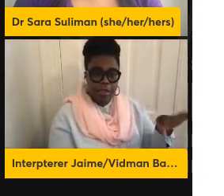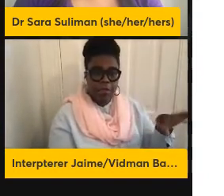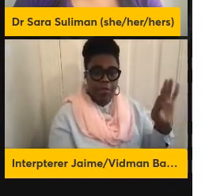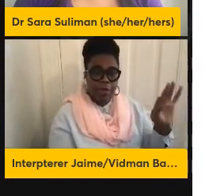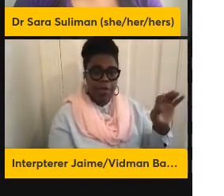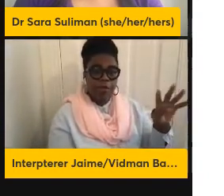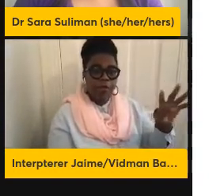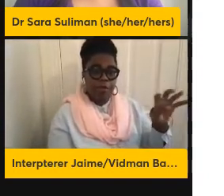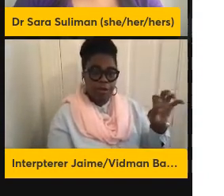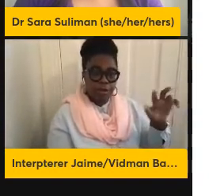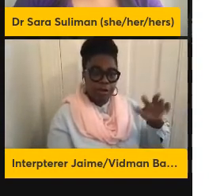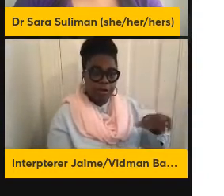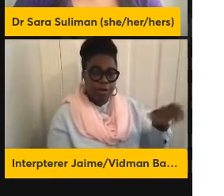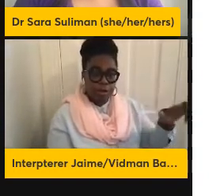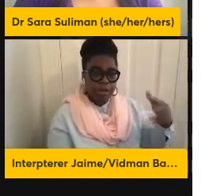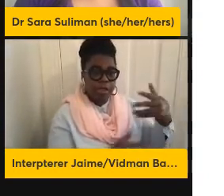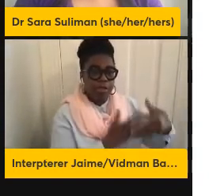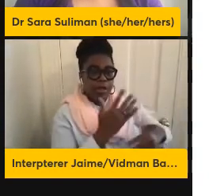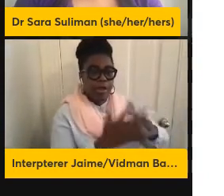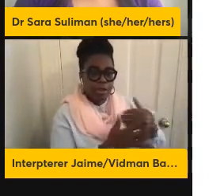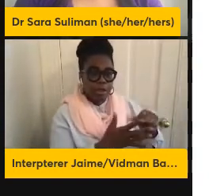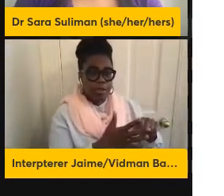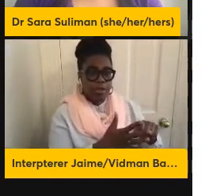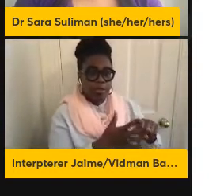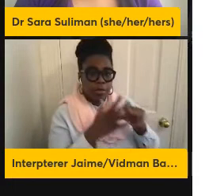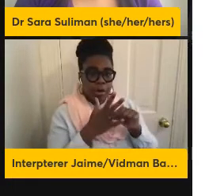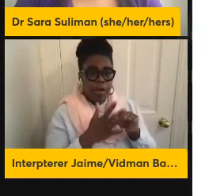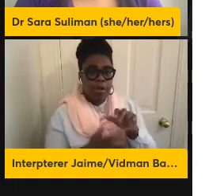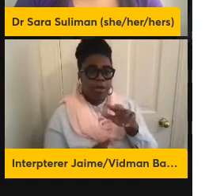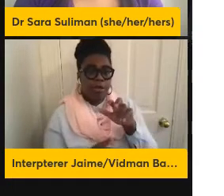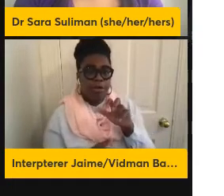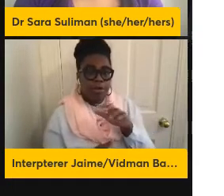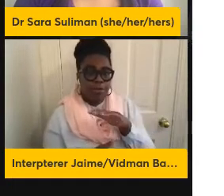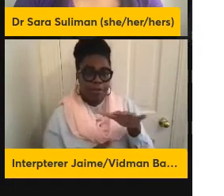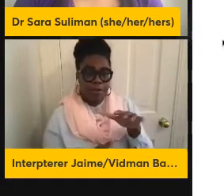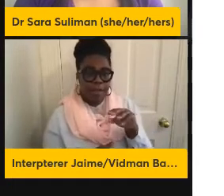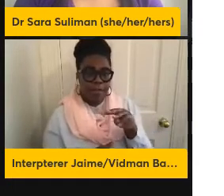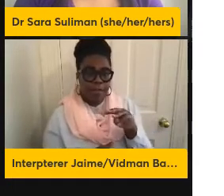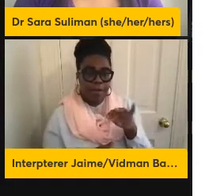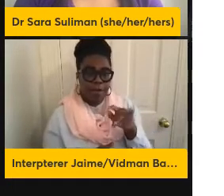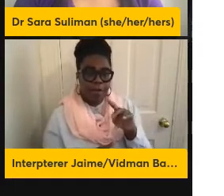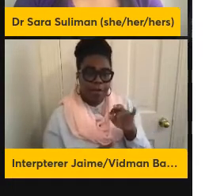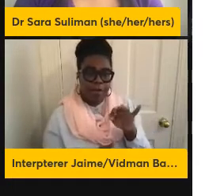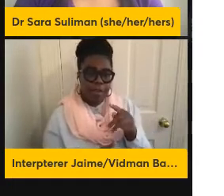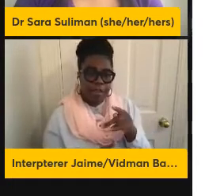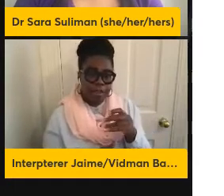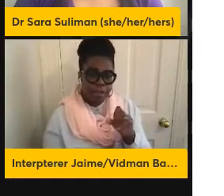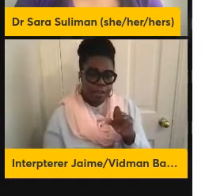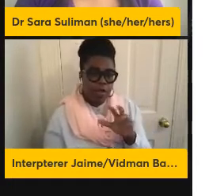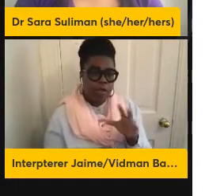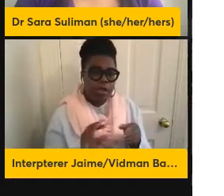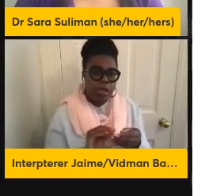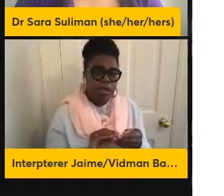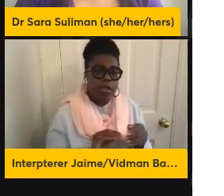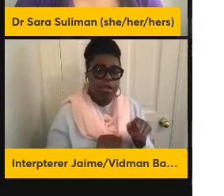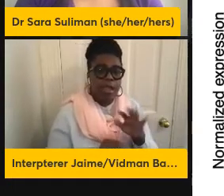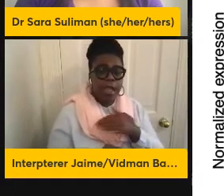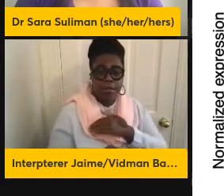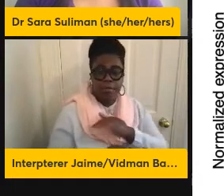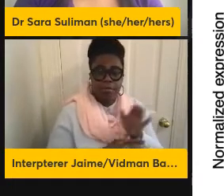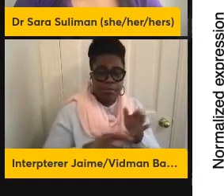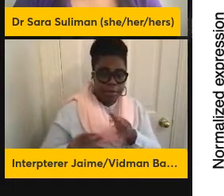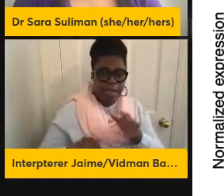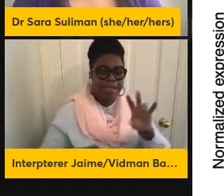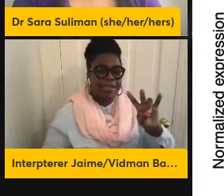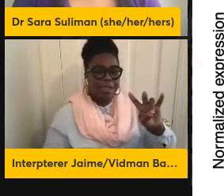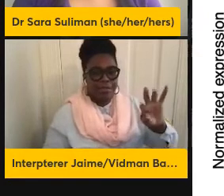significant interactions and 355 and macrophages. And of those there were 79 that were specific to one cell type, but not the